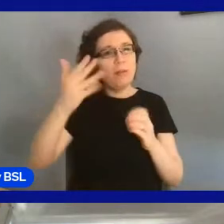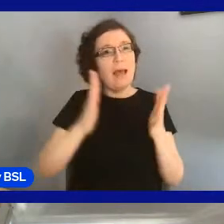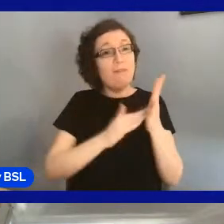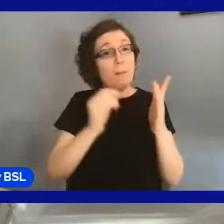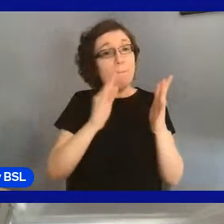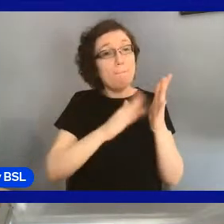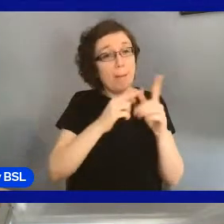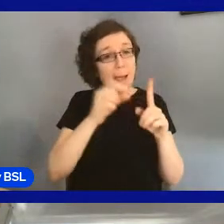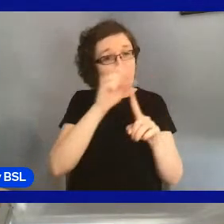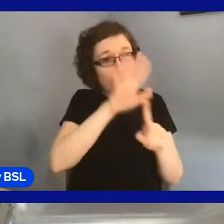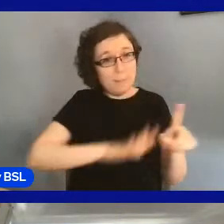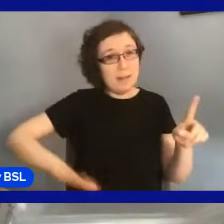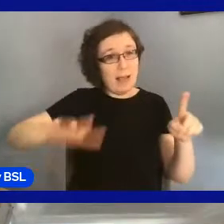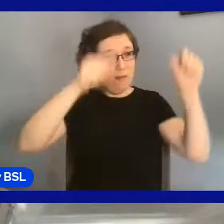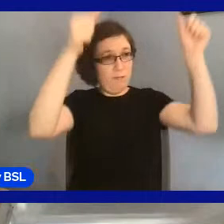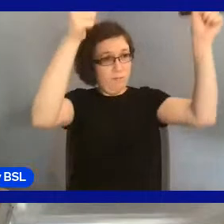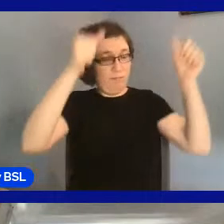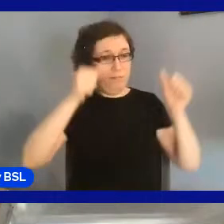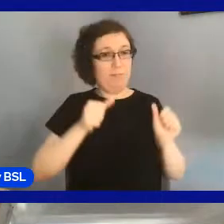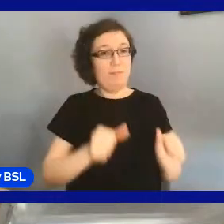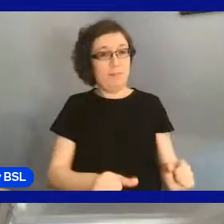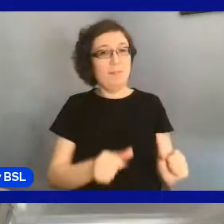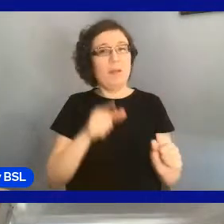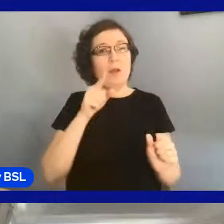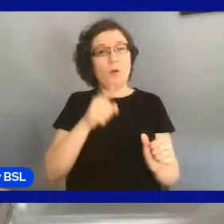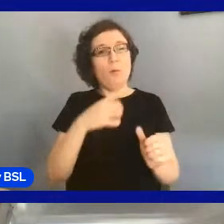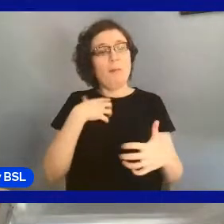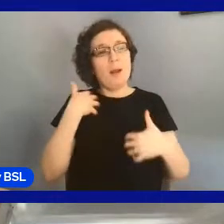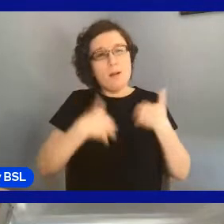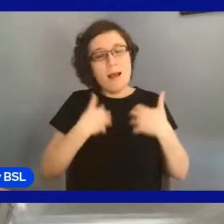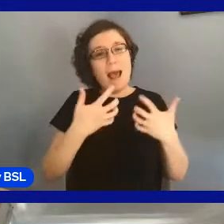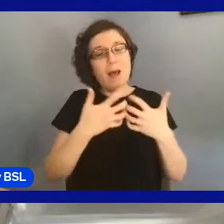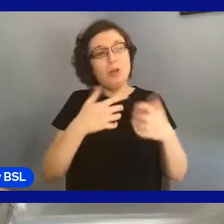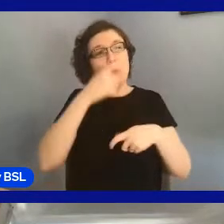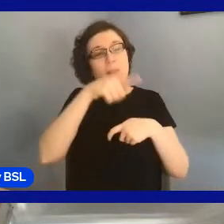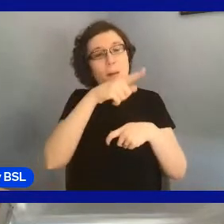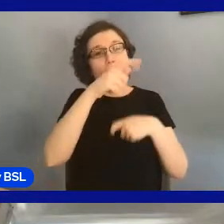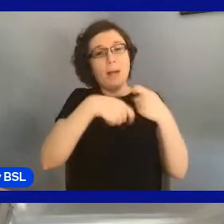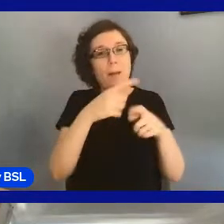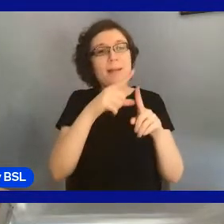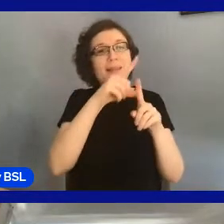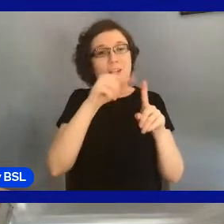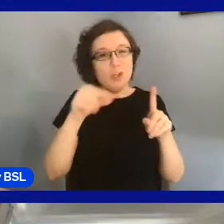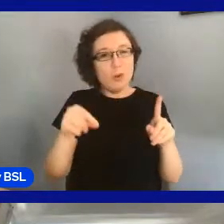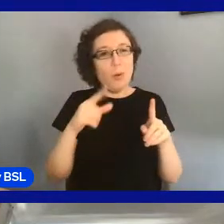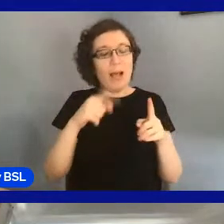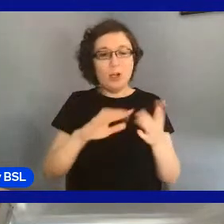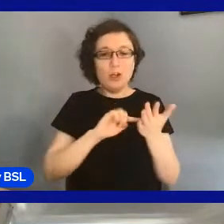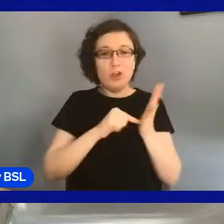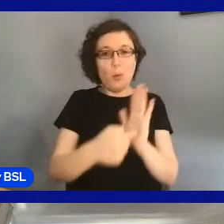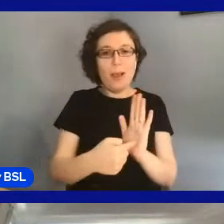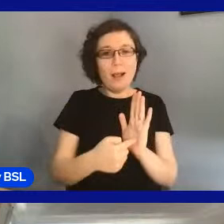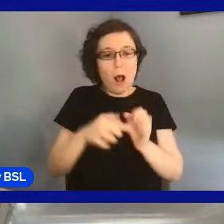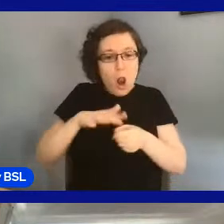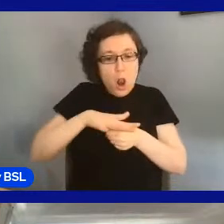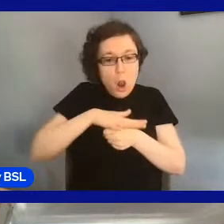round Bristol with the maps on them. We have always had interests in digitising those assets, and understanding how we can